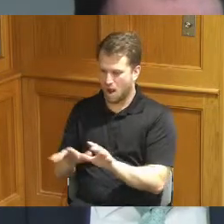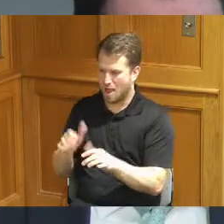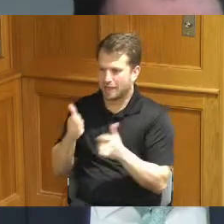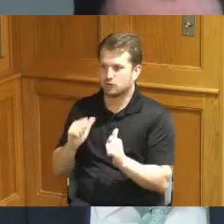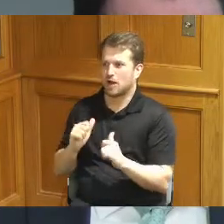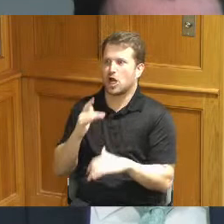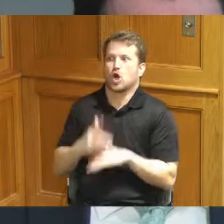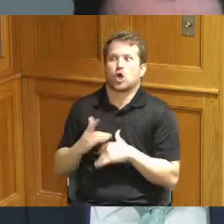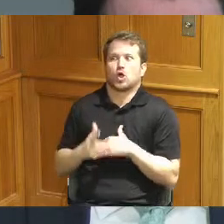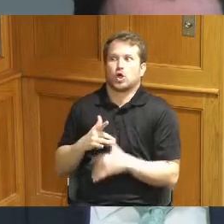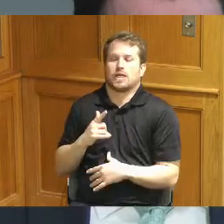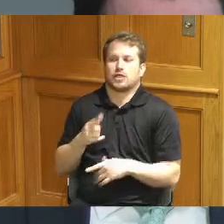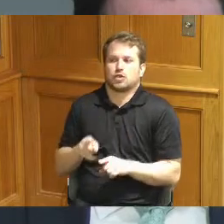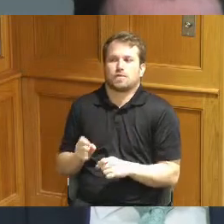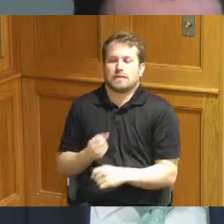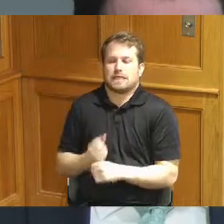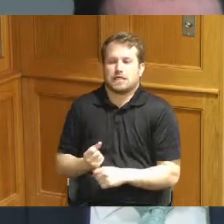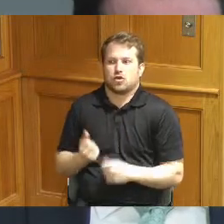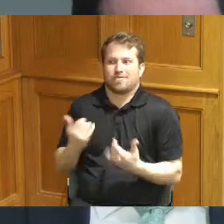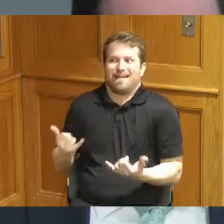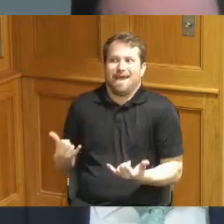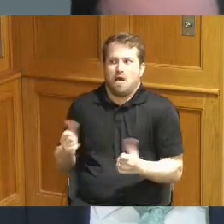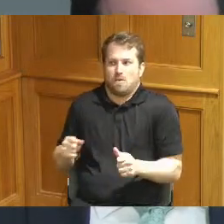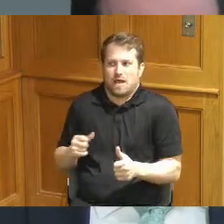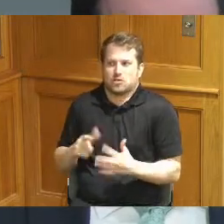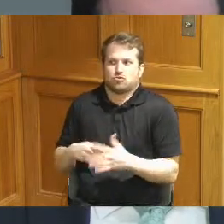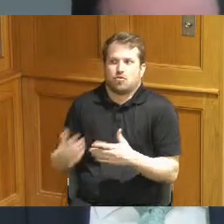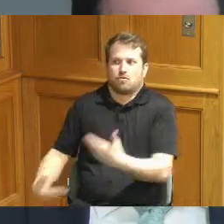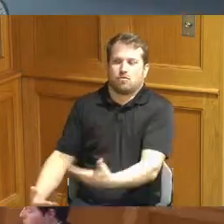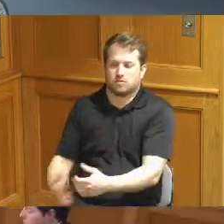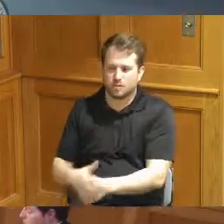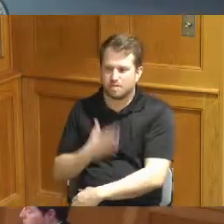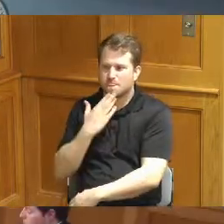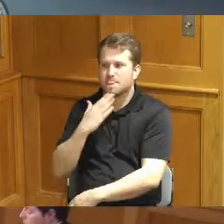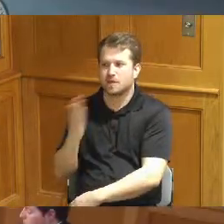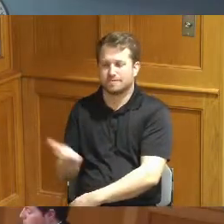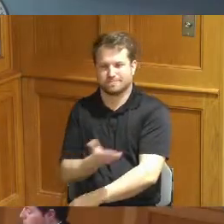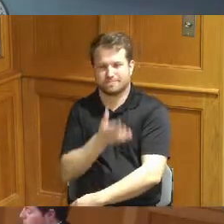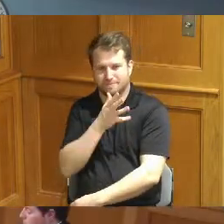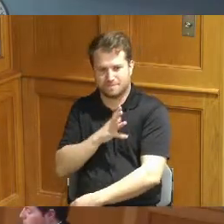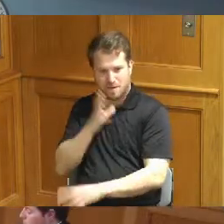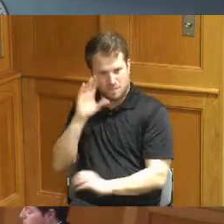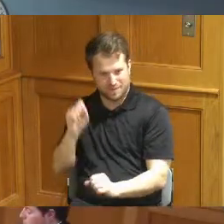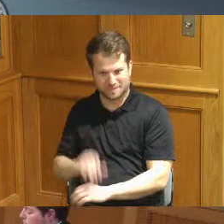well so just wanted to chime in with those Madam President thank you thanks Jeff for that and I